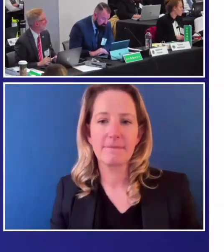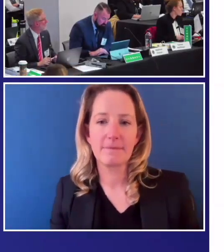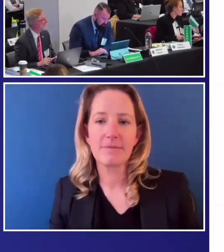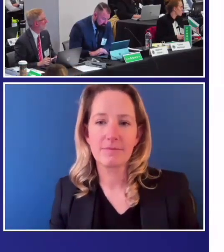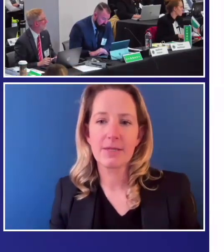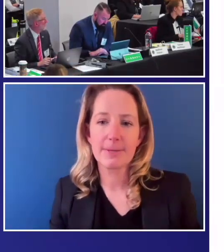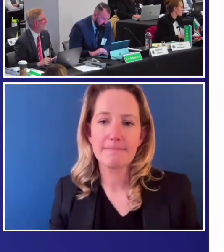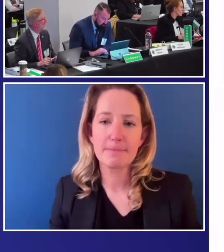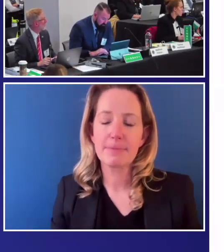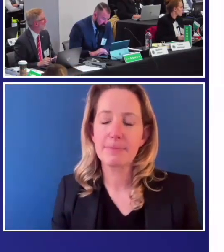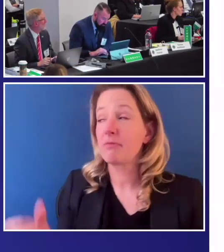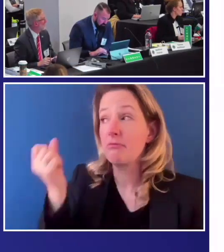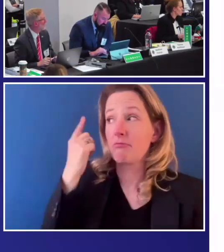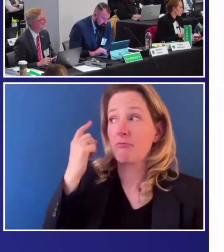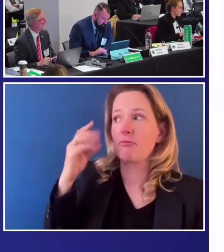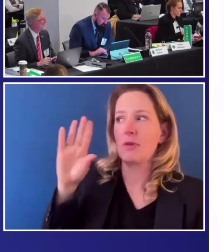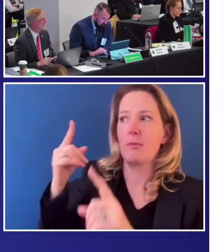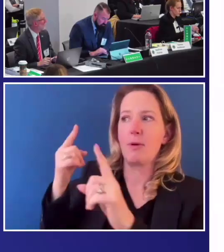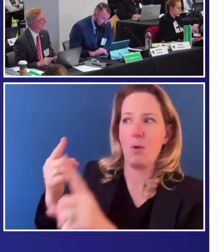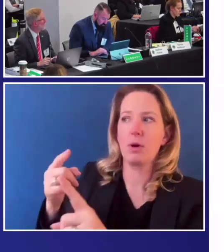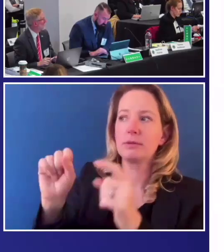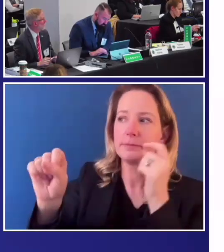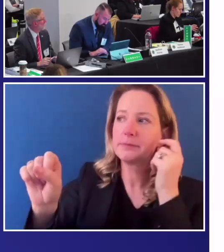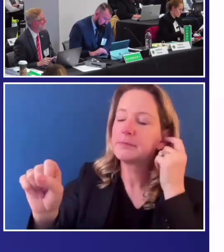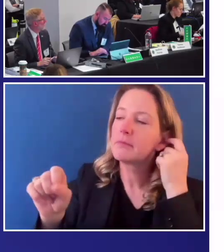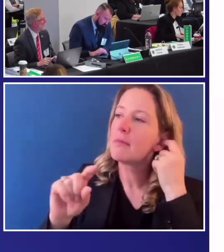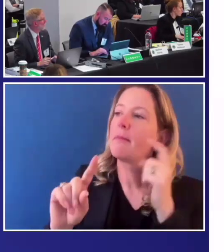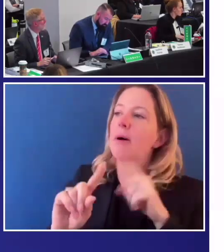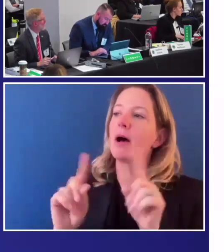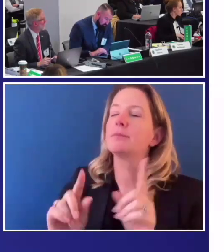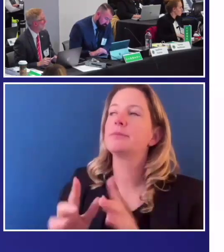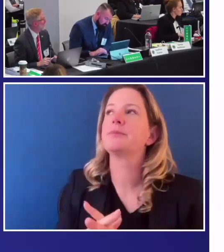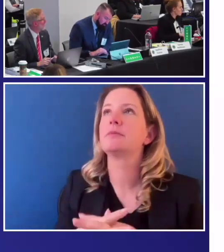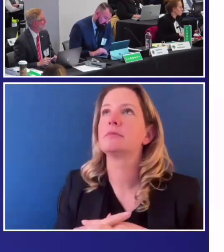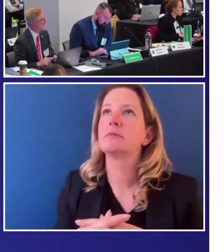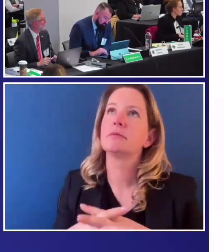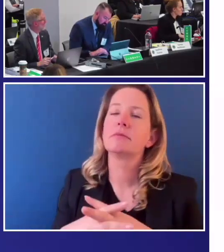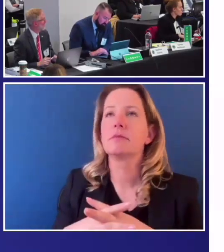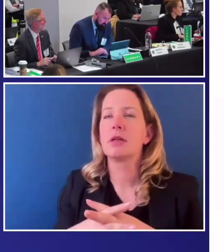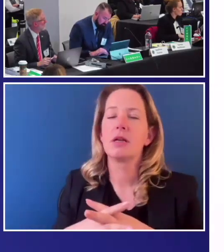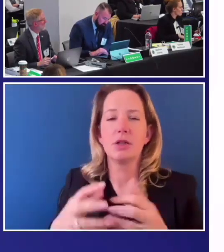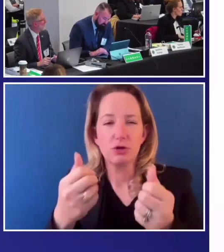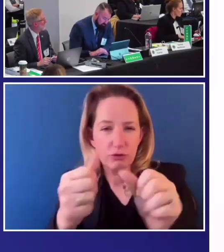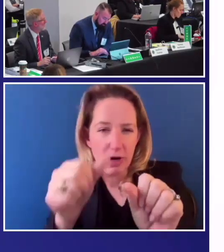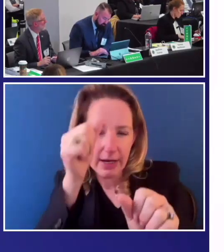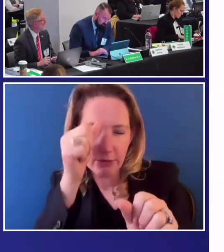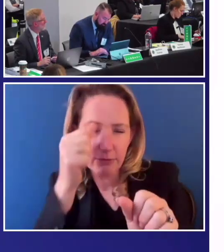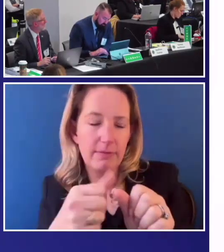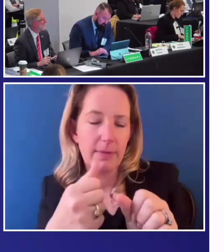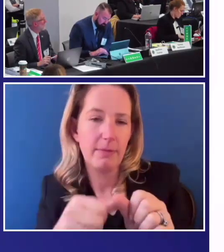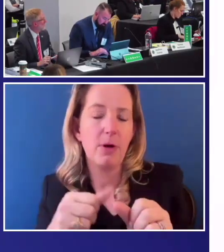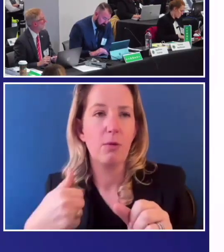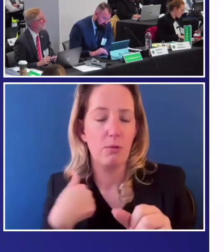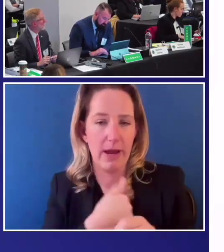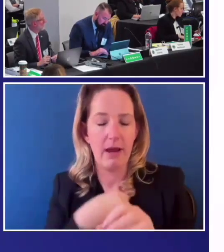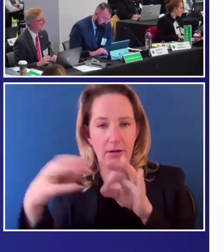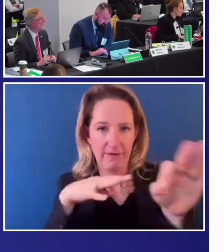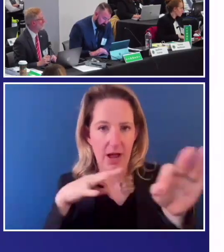I understand the point, Tamar, but keep in mind that we're defining these both in terms of CIP code and credential level.